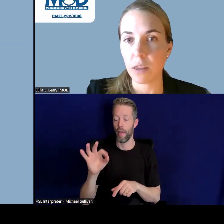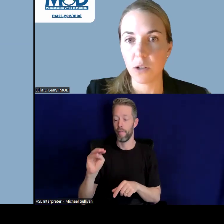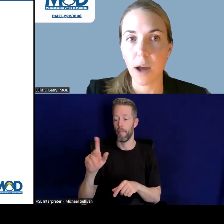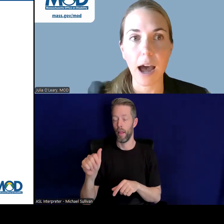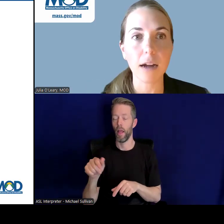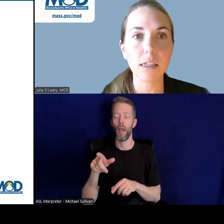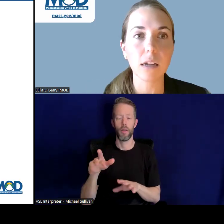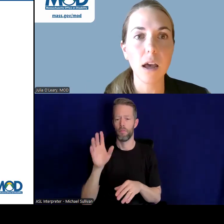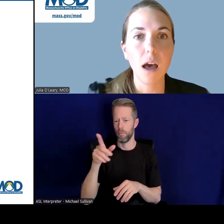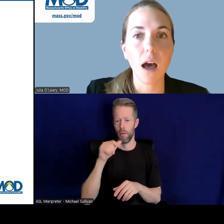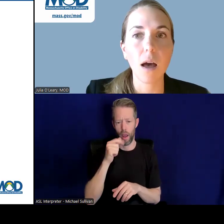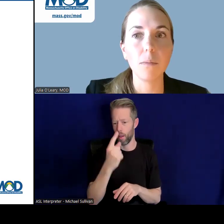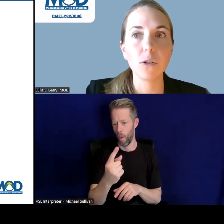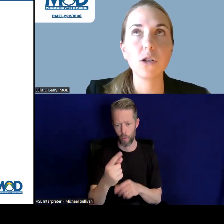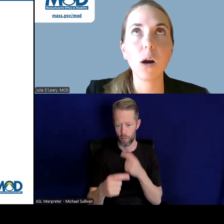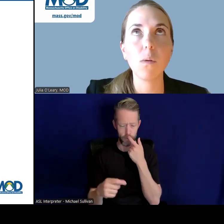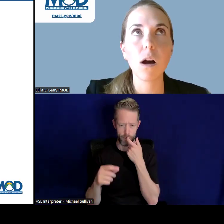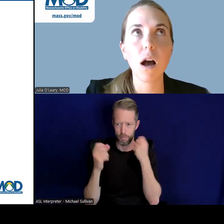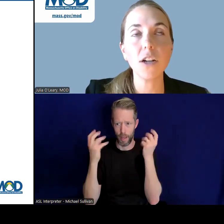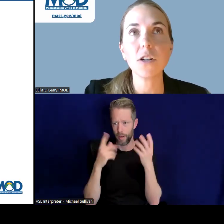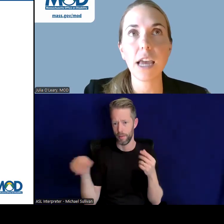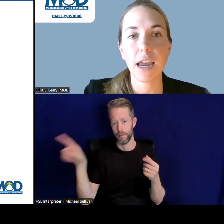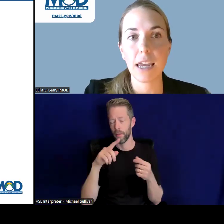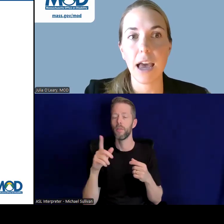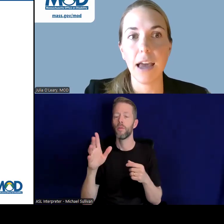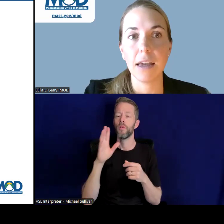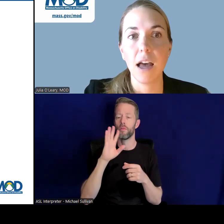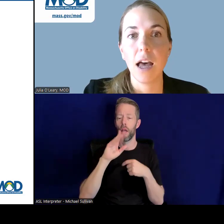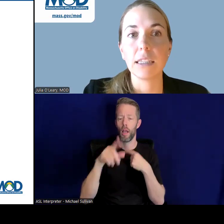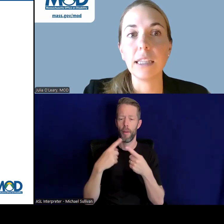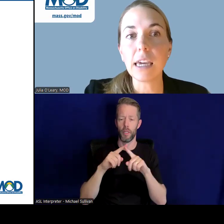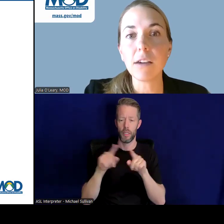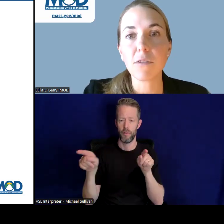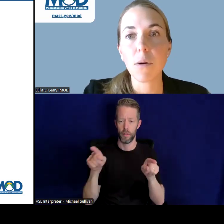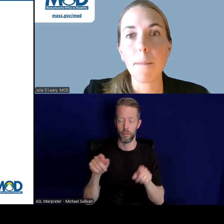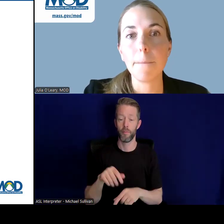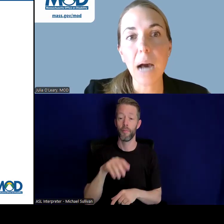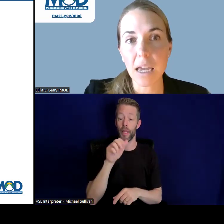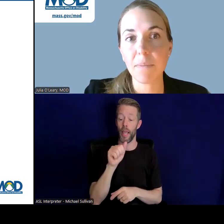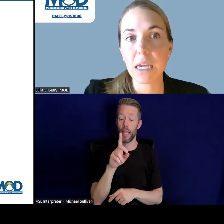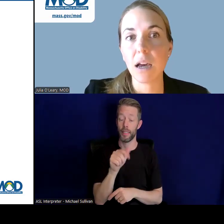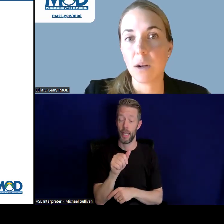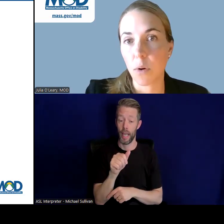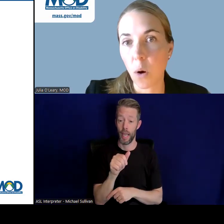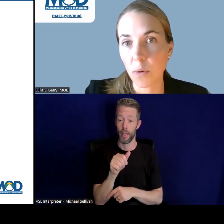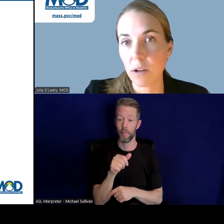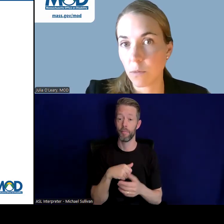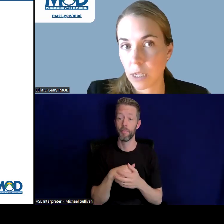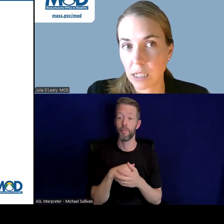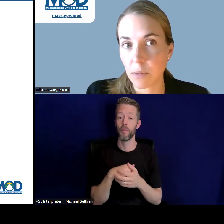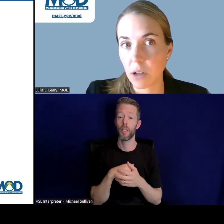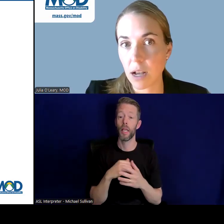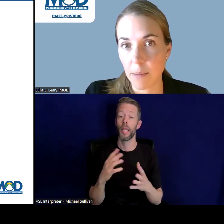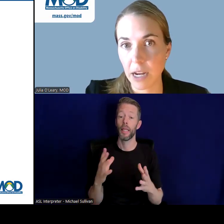Let's start by going over the differences between the two. Under the ADA, leave might be an appropriate